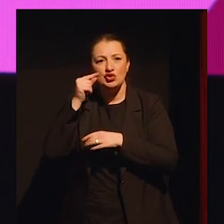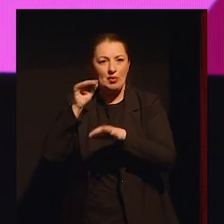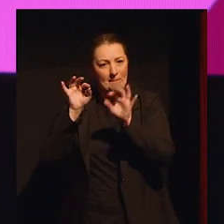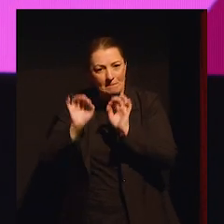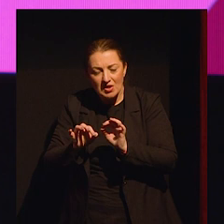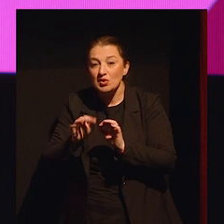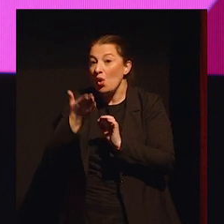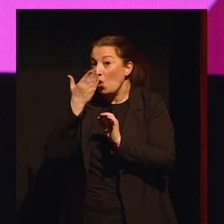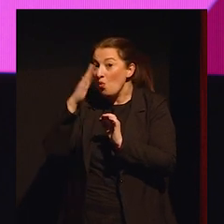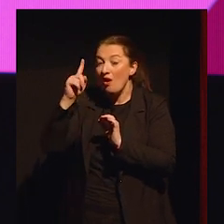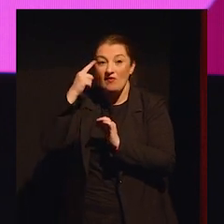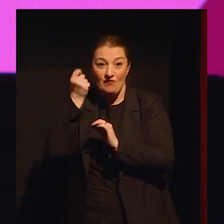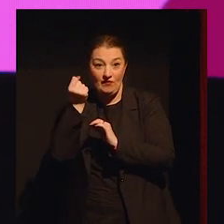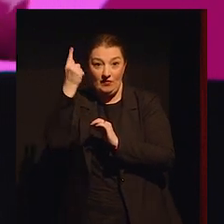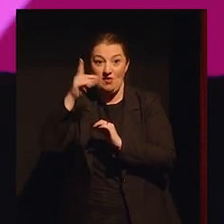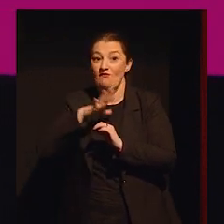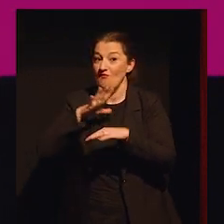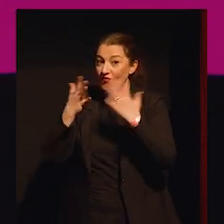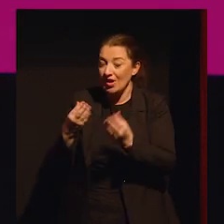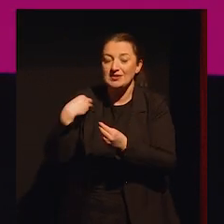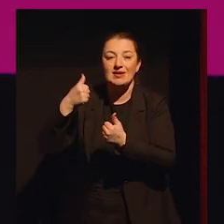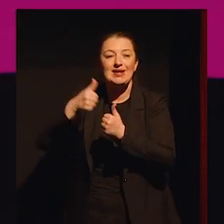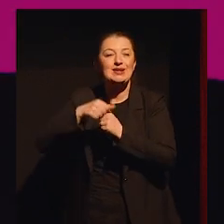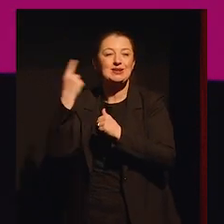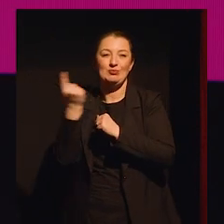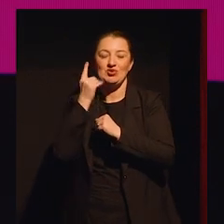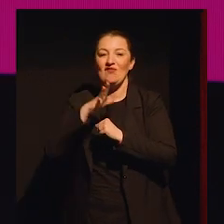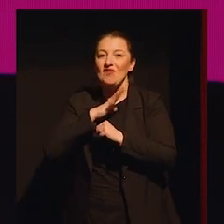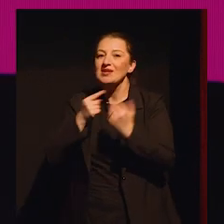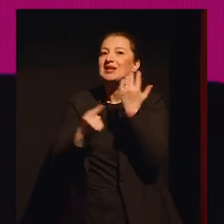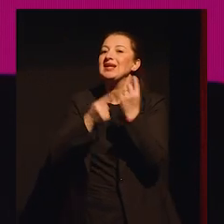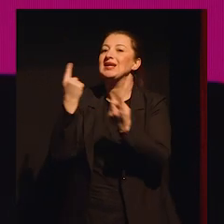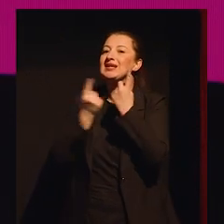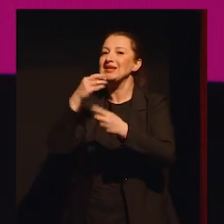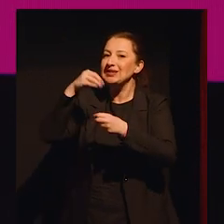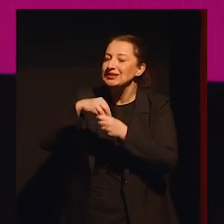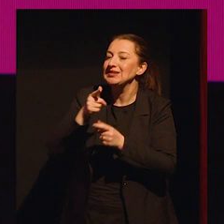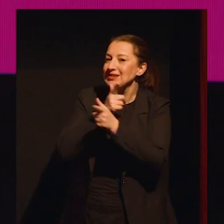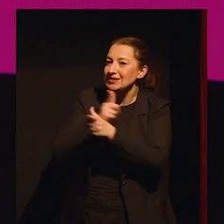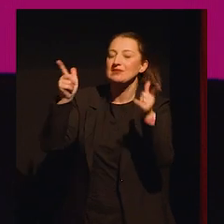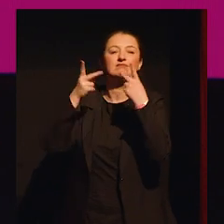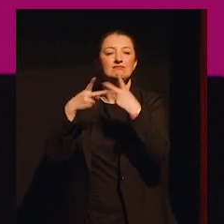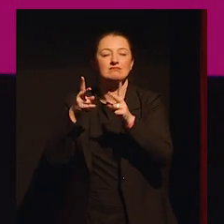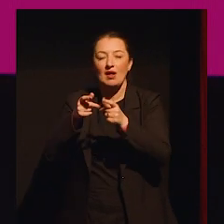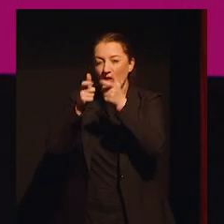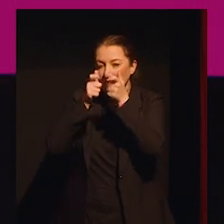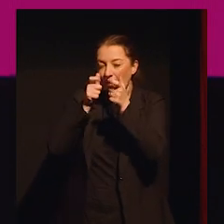If you have an original idea, and an innovative attitude, you can make an impact, and draw attention.